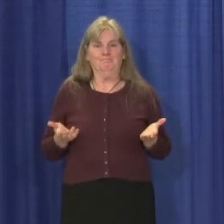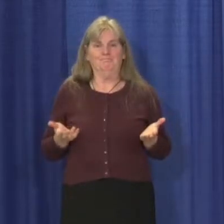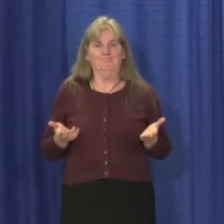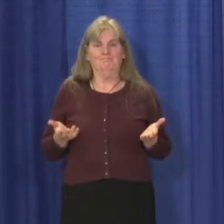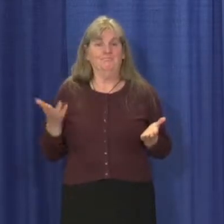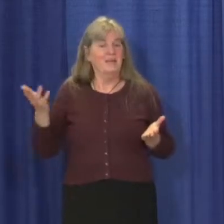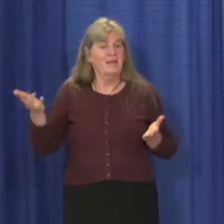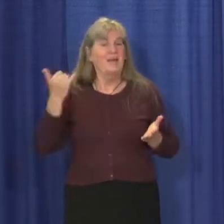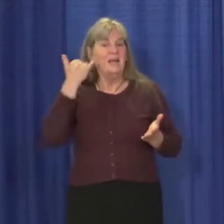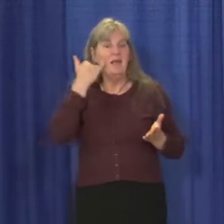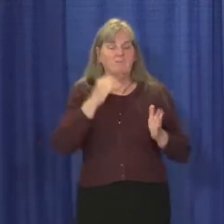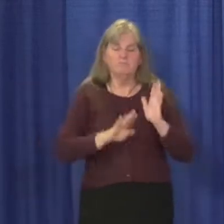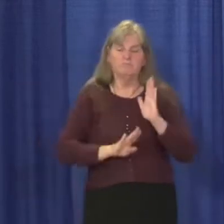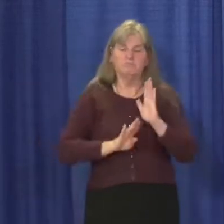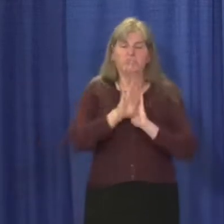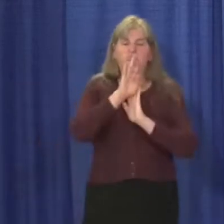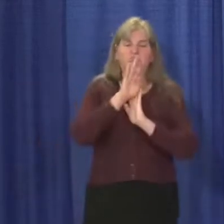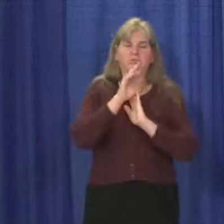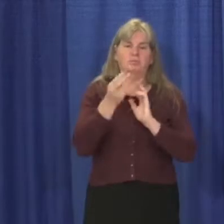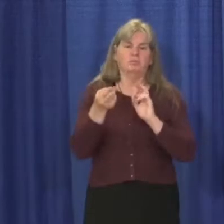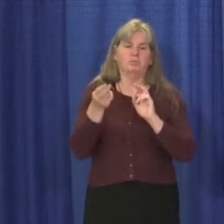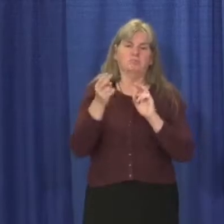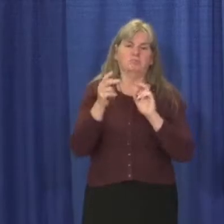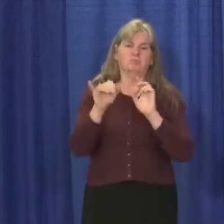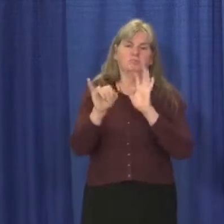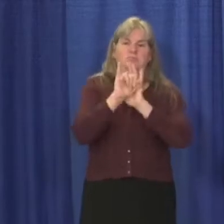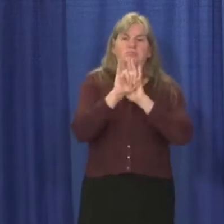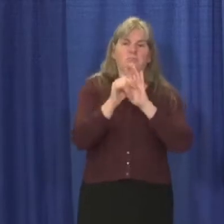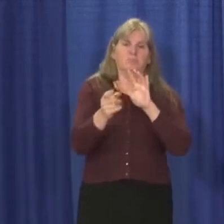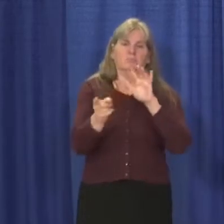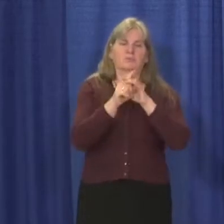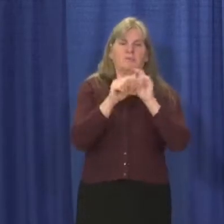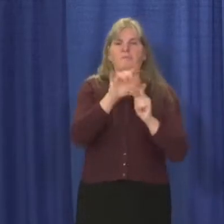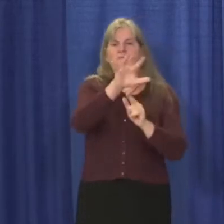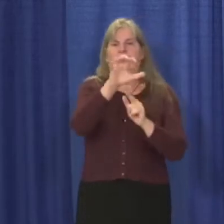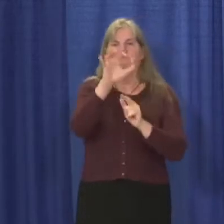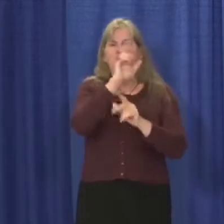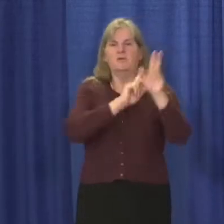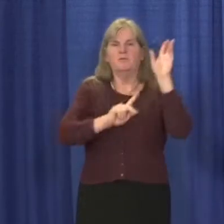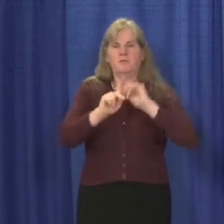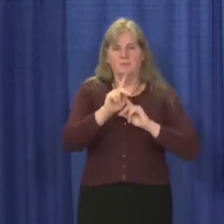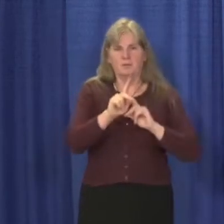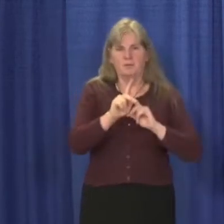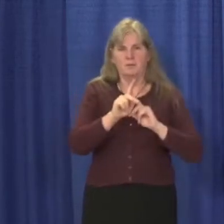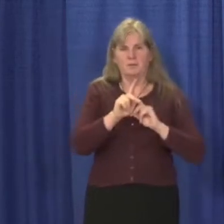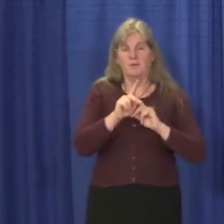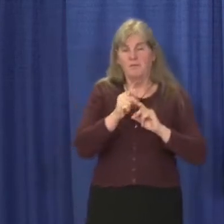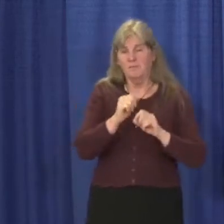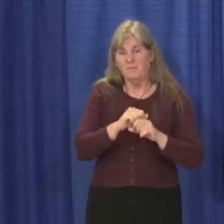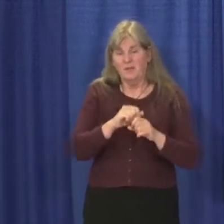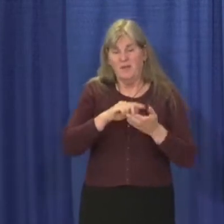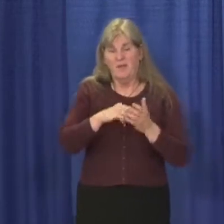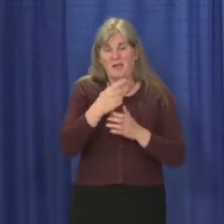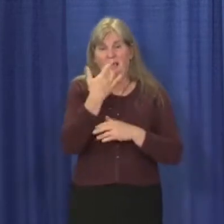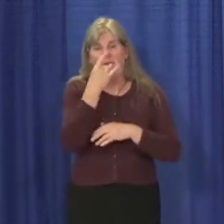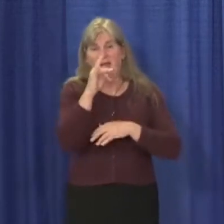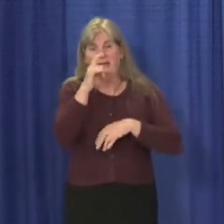affect 500 people we would have to go through the same wave 18 times before everyone gets